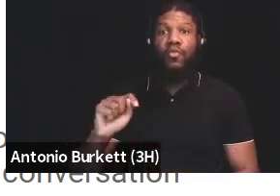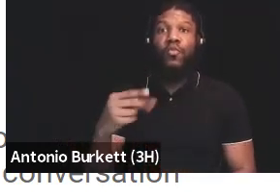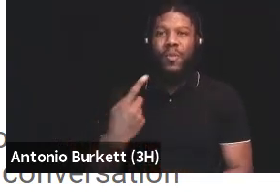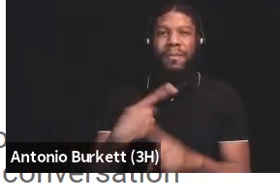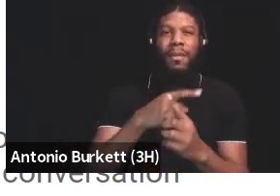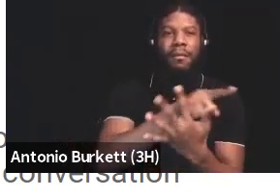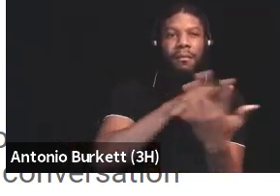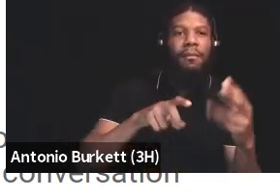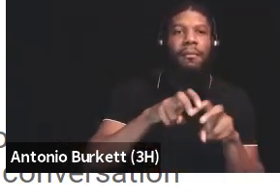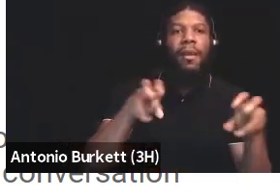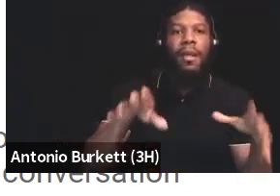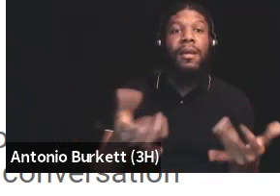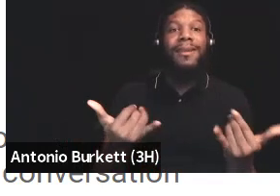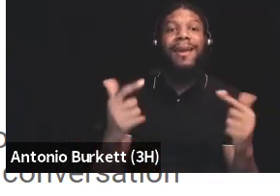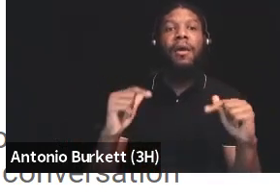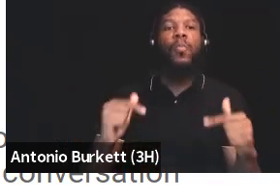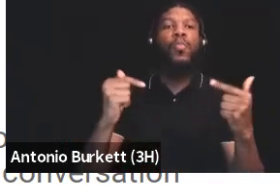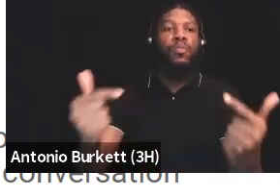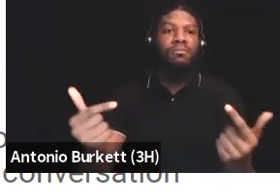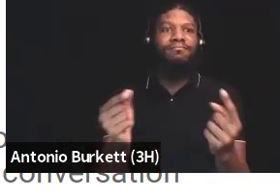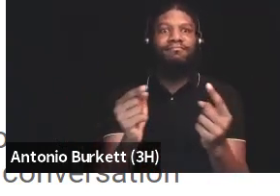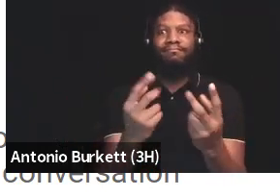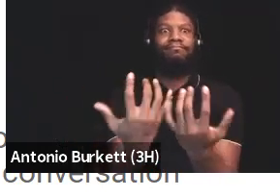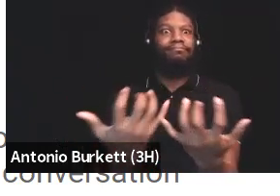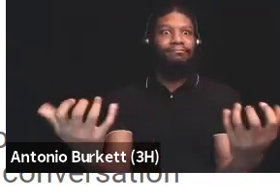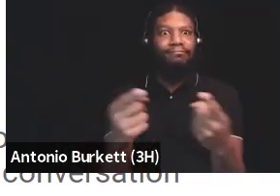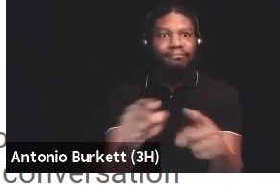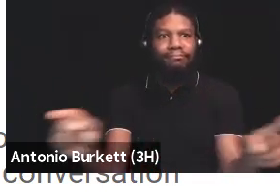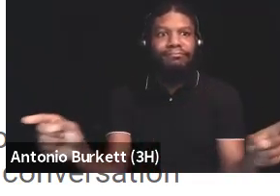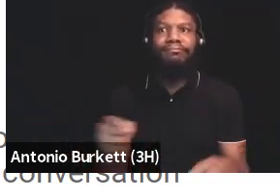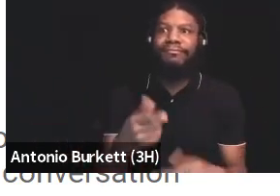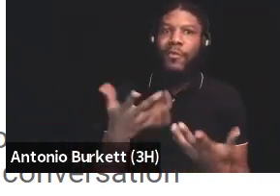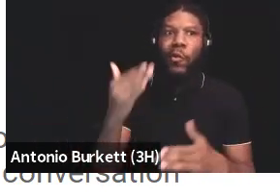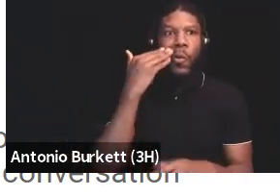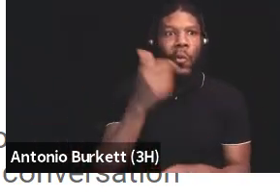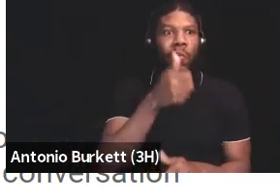audience that now you've had a chance to hear who our panel is, the collaboration that they're